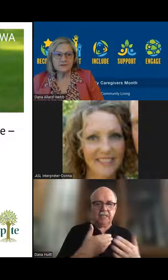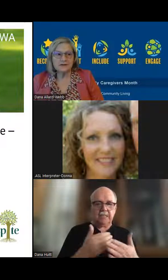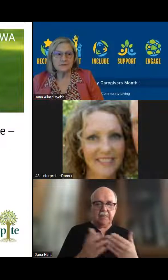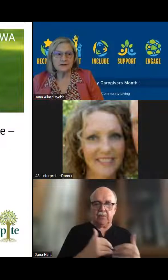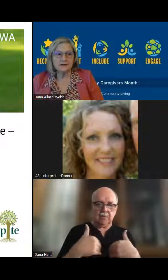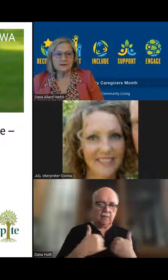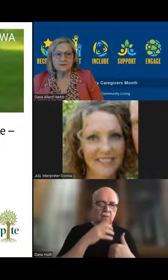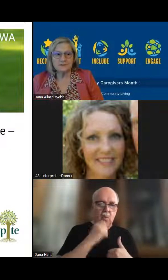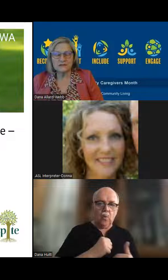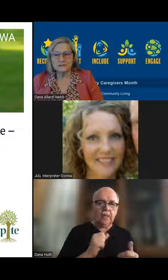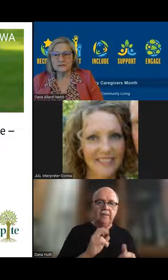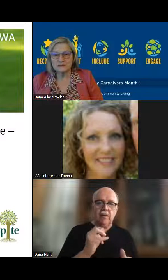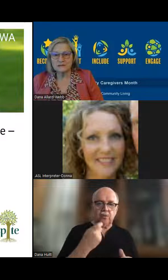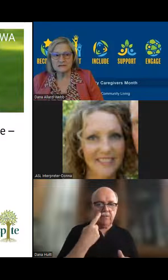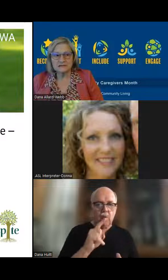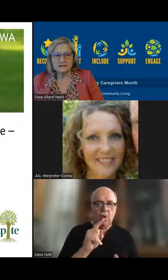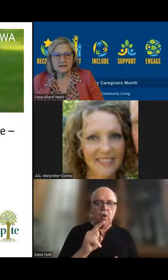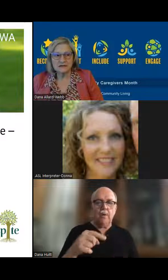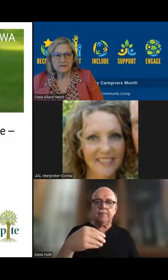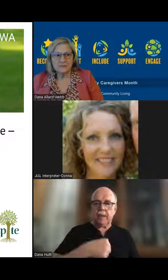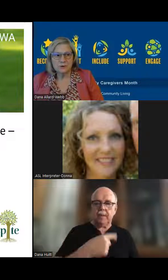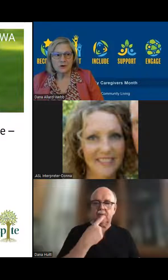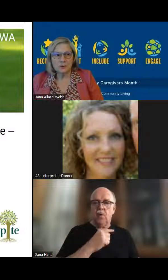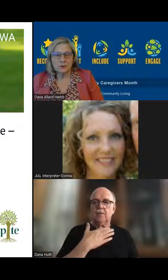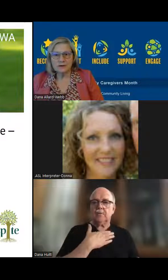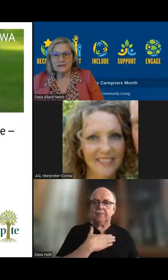depending on where they are in their career, different people want to keep being a home